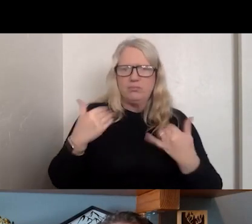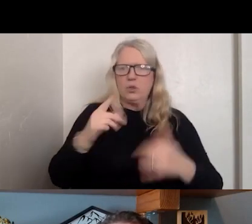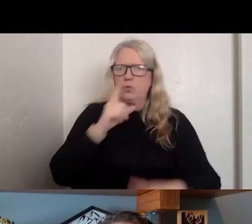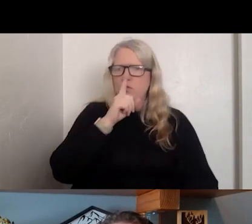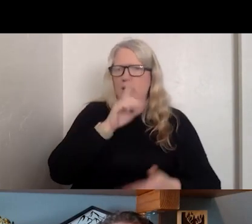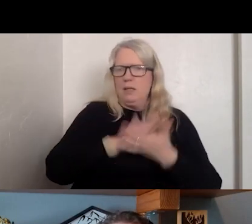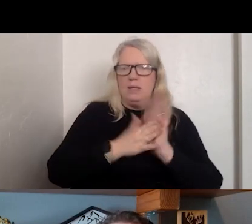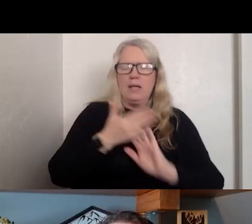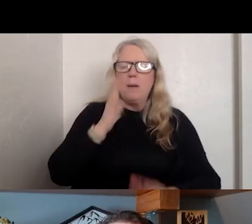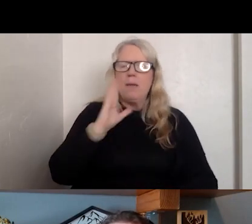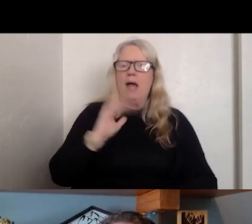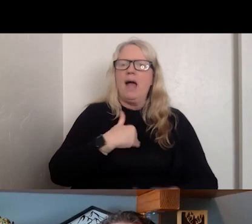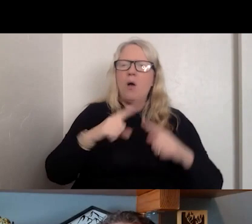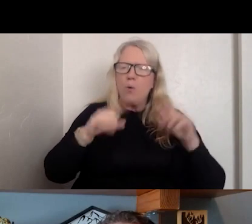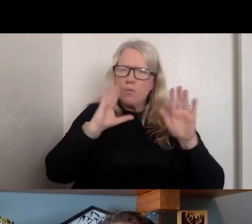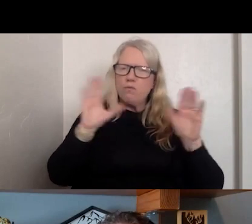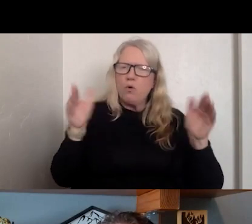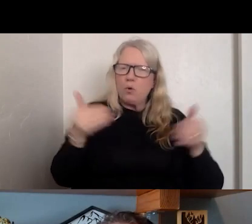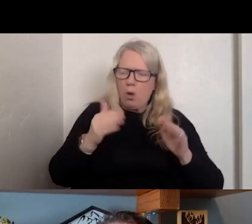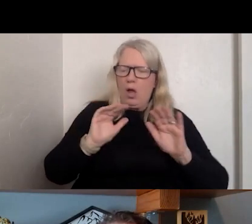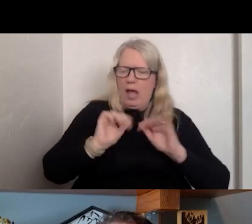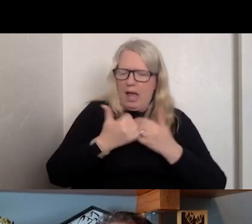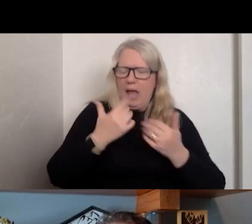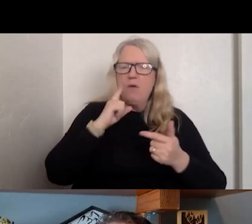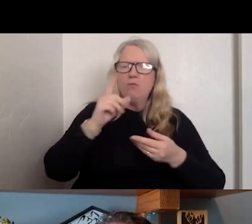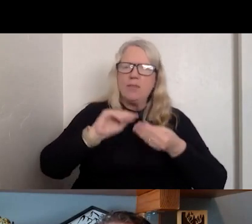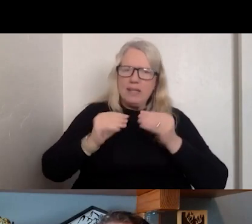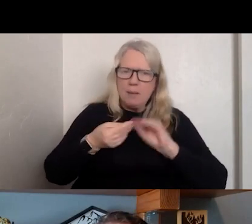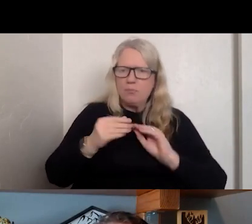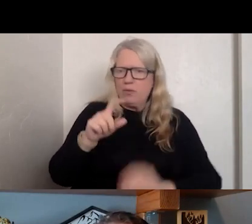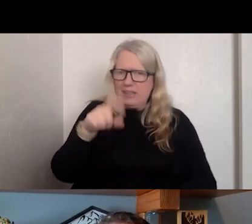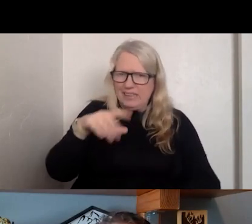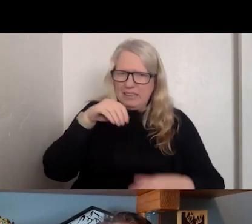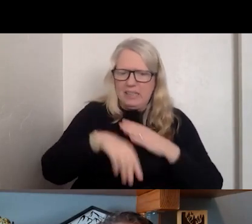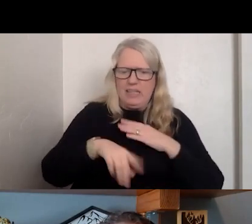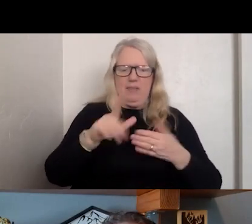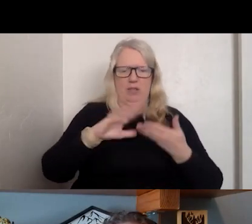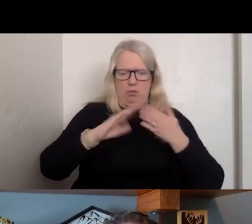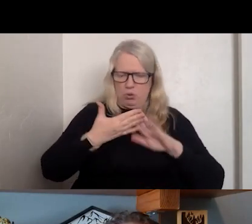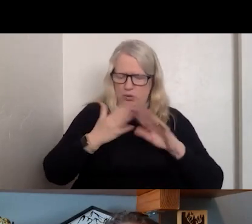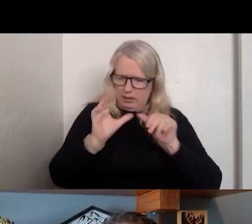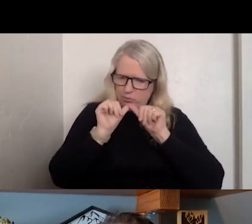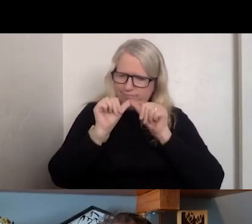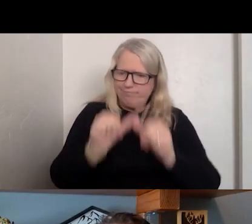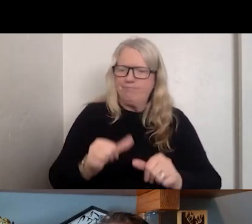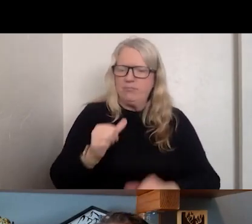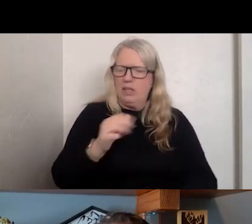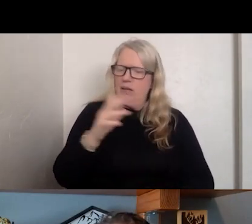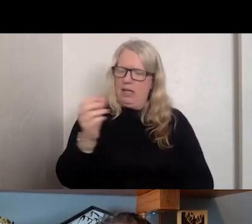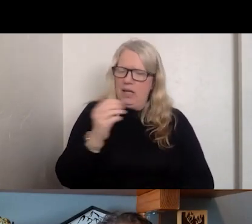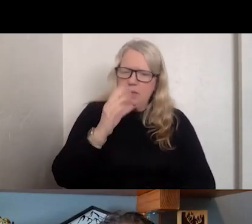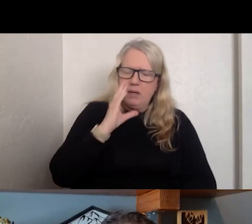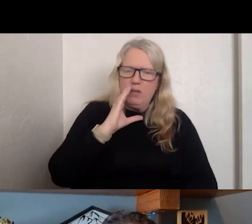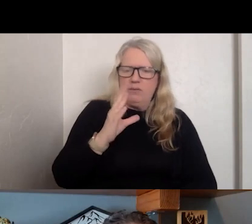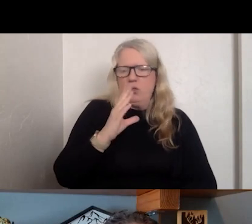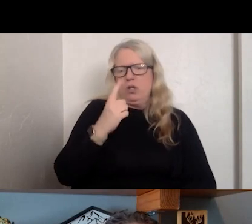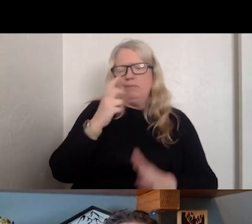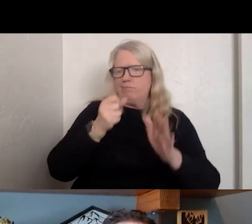TO HOW WE CAN KEEP FOLKS IN THE COMMUNITY VERSUS THE ER AND ECT.